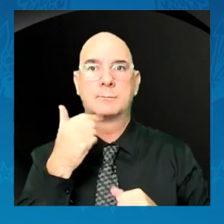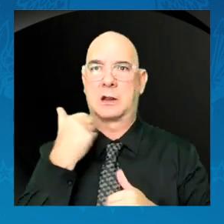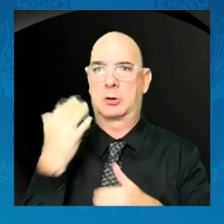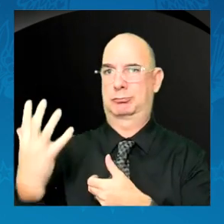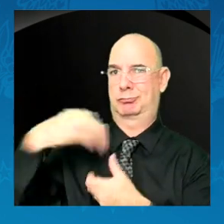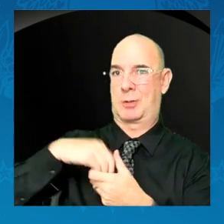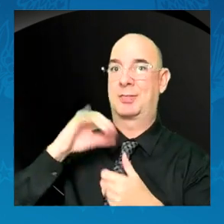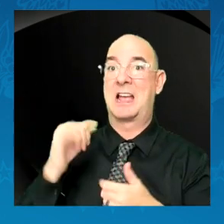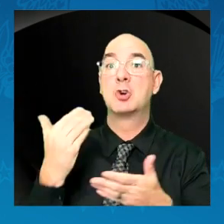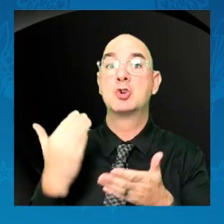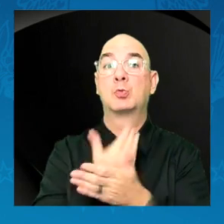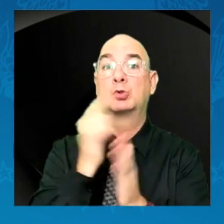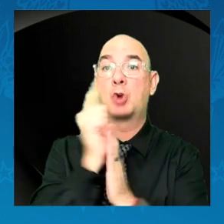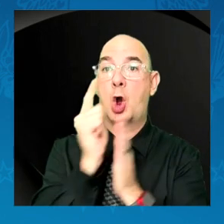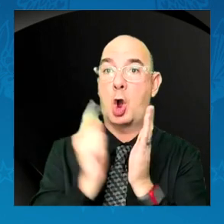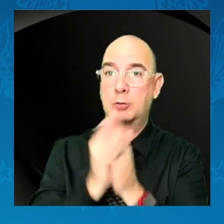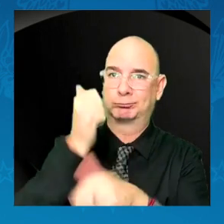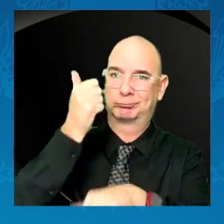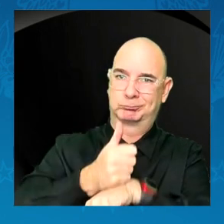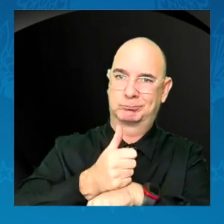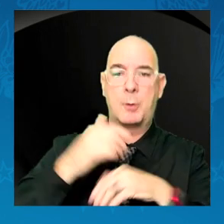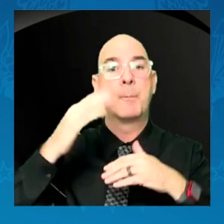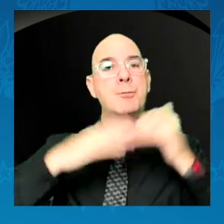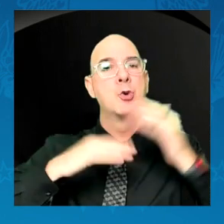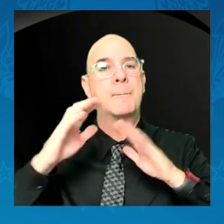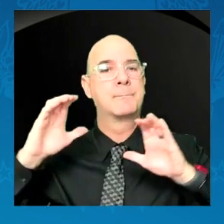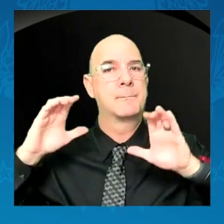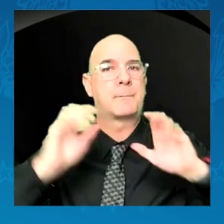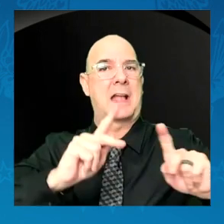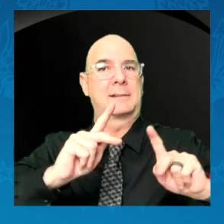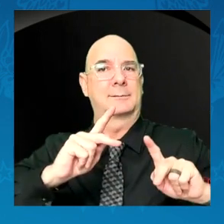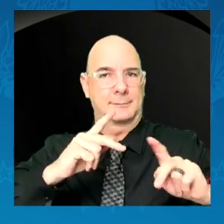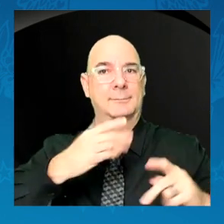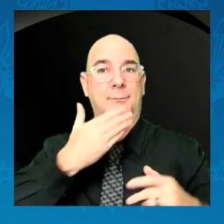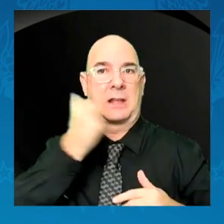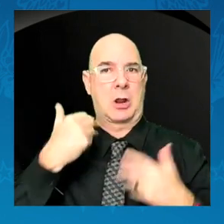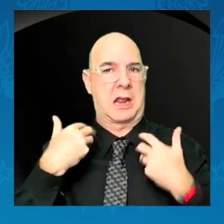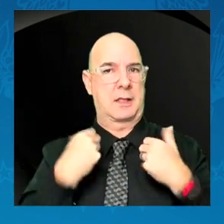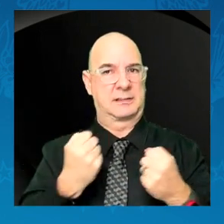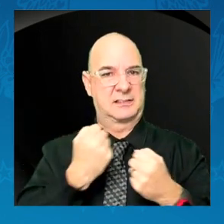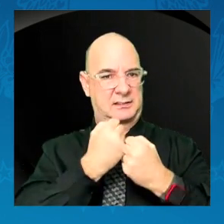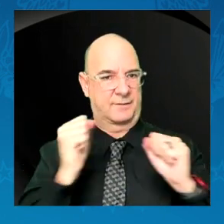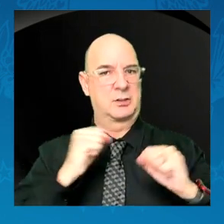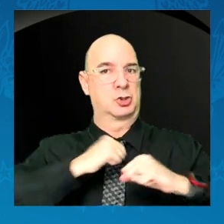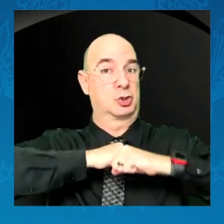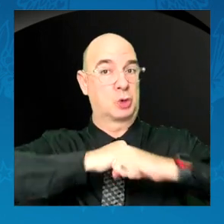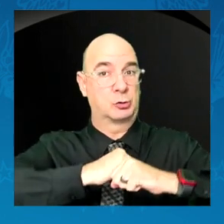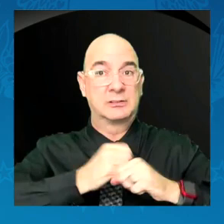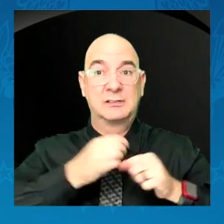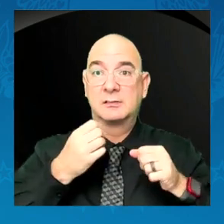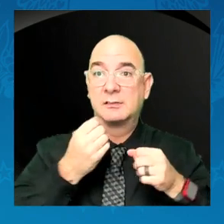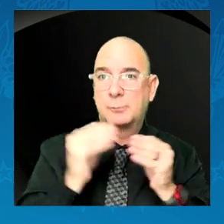that are healthier, safer, more secure and more resilient to the challenges ahead. Thank you again for your leadership,